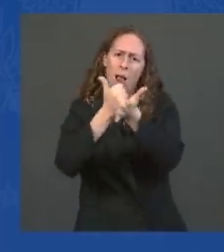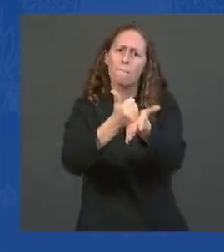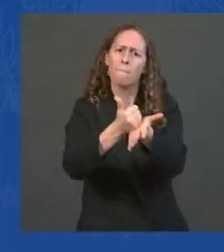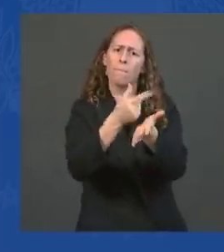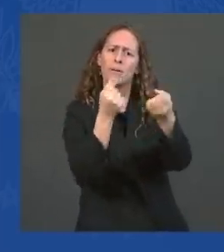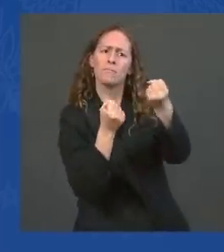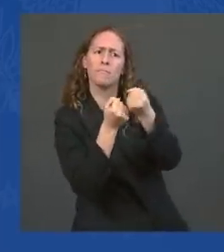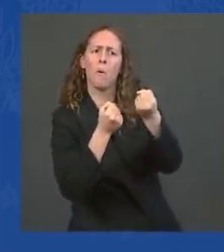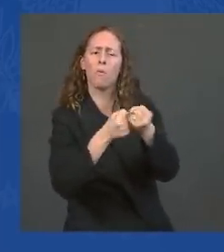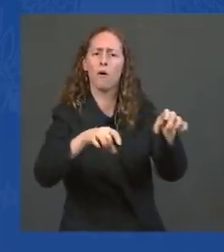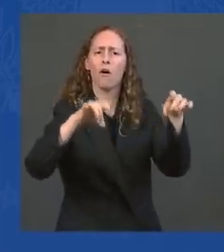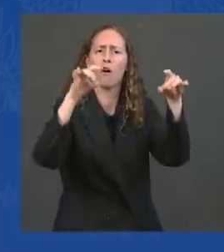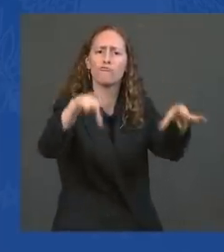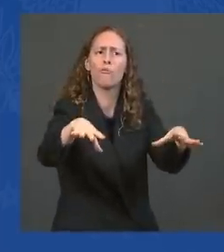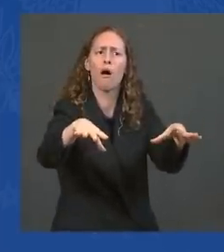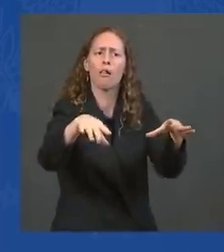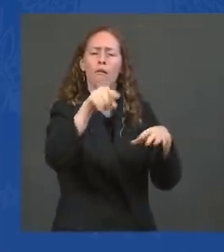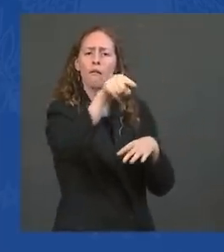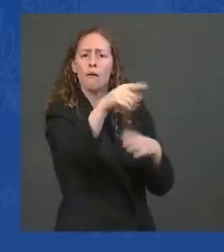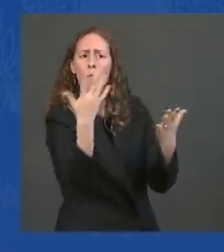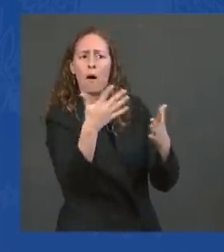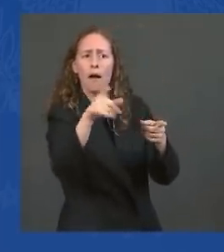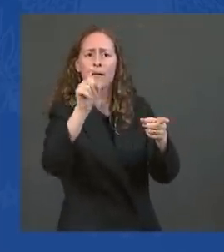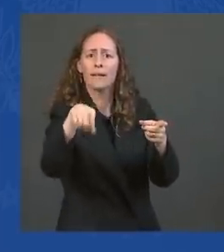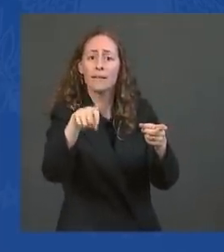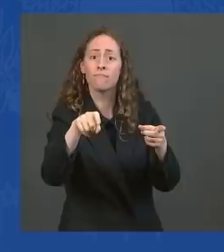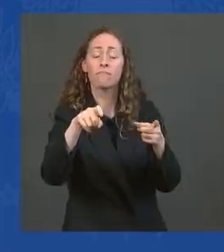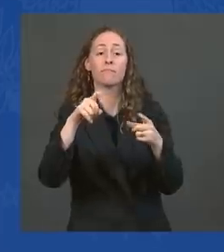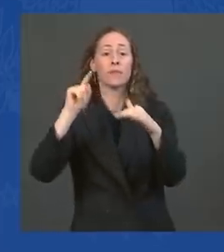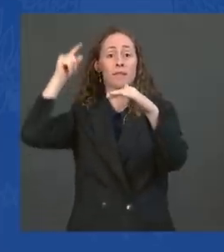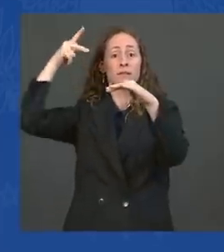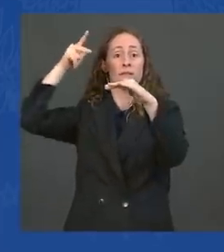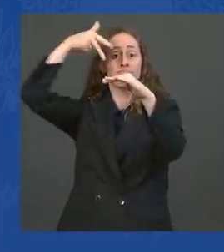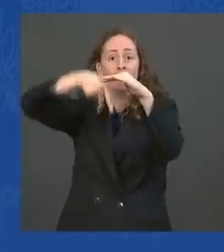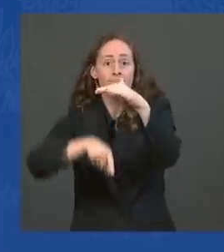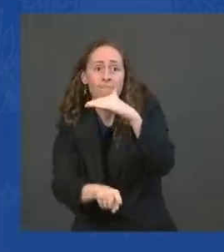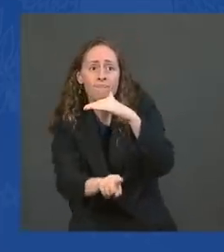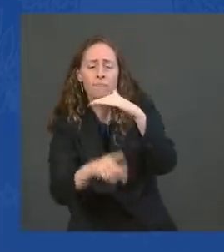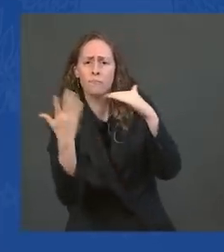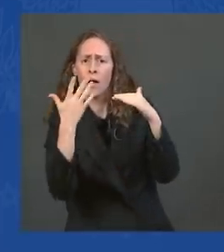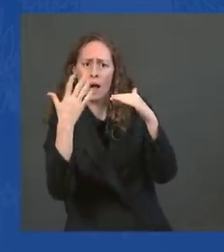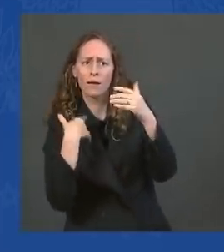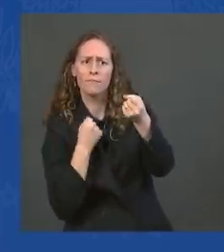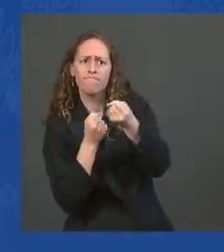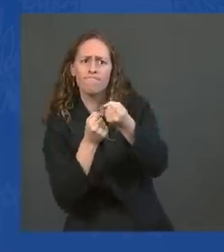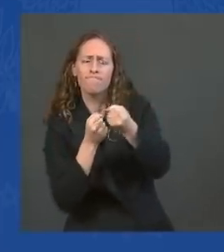emphasizing, of course, that the submarines in question will be powered by nuclear reactors,